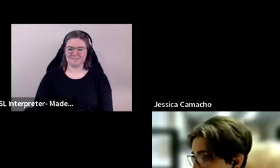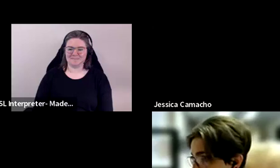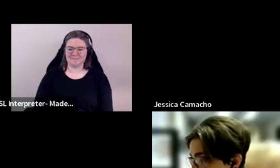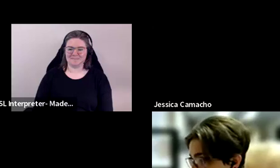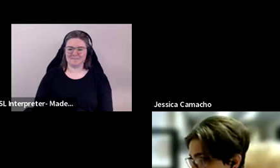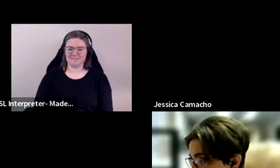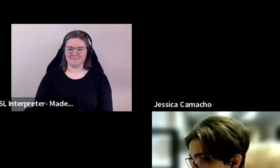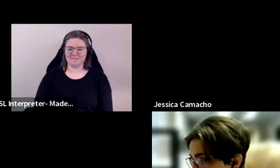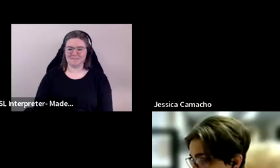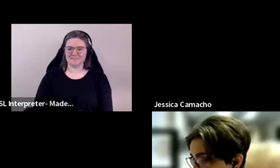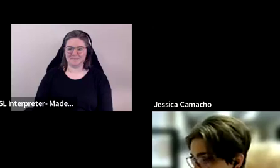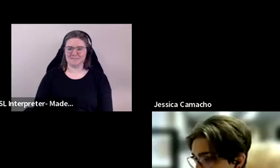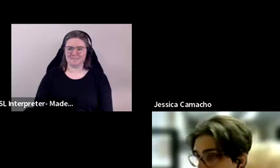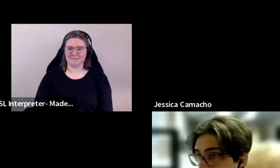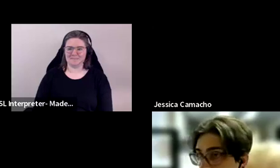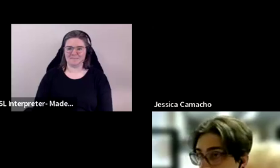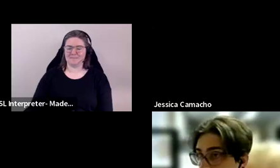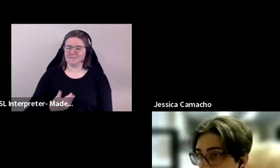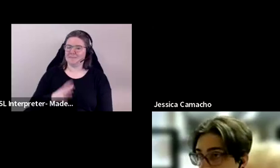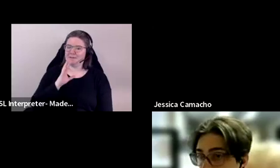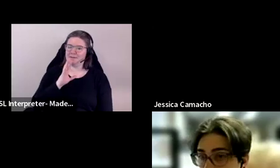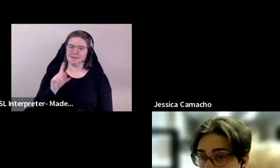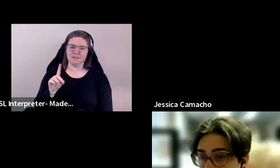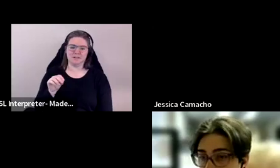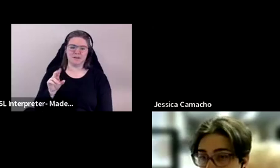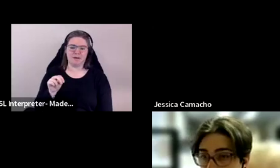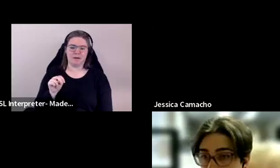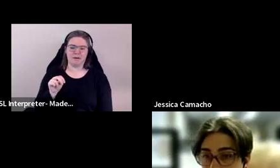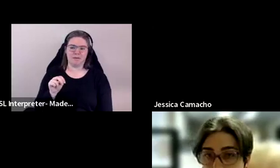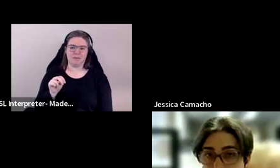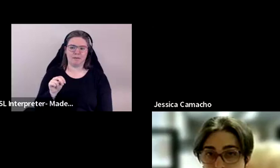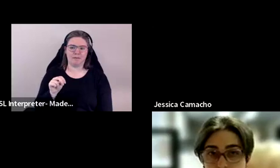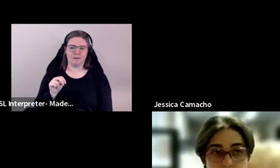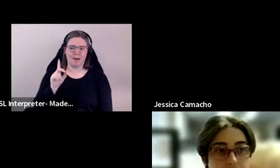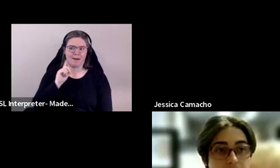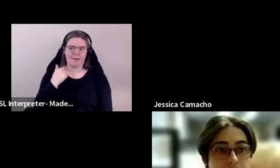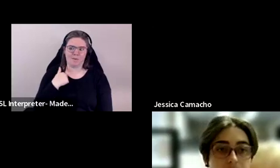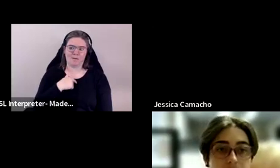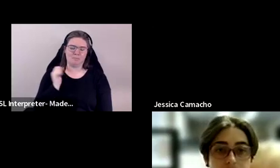Dee Henry they/she Independence Alliance: and. Don Dew: And this is Don. I'm sorry. Don Dew: you know. I think we've all been there trying to get